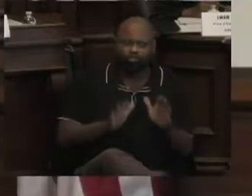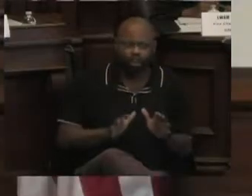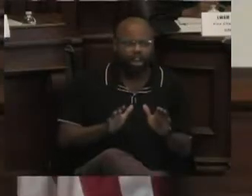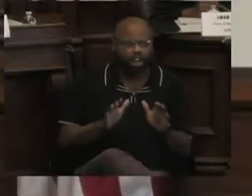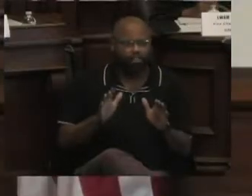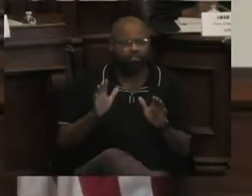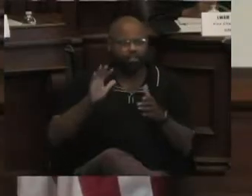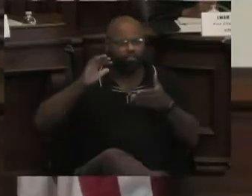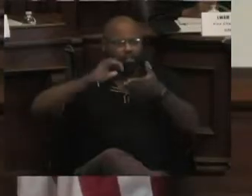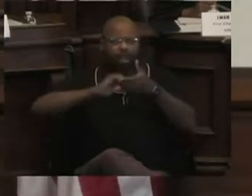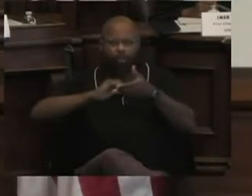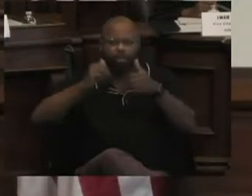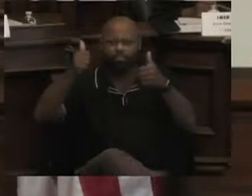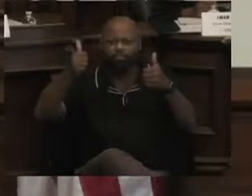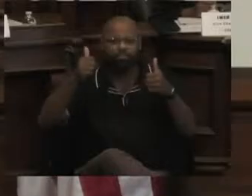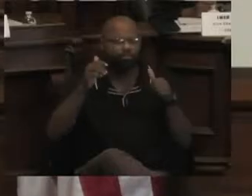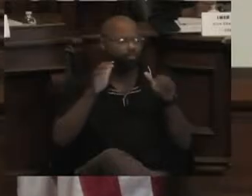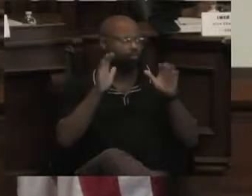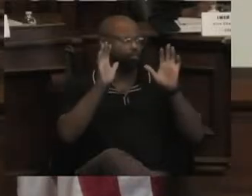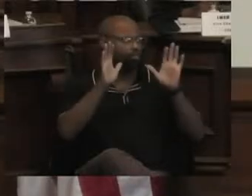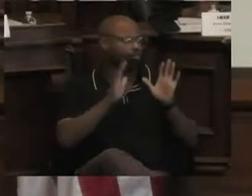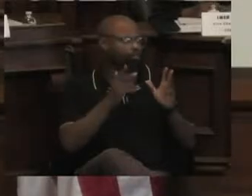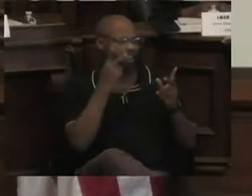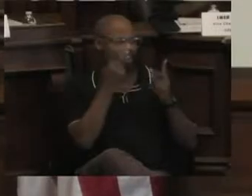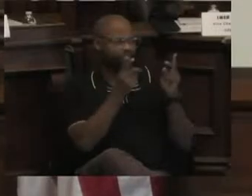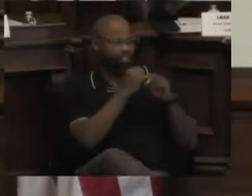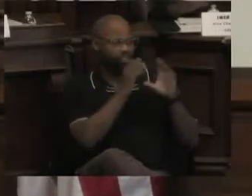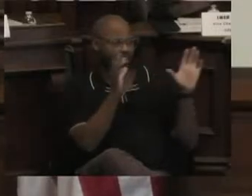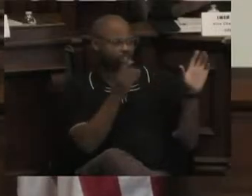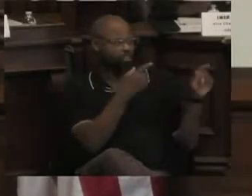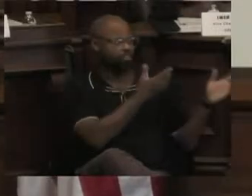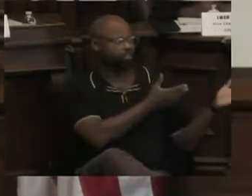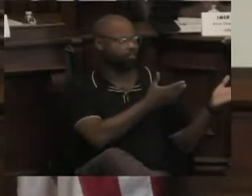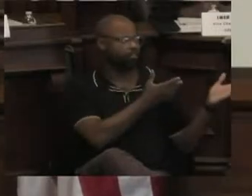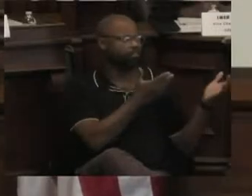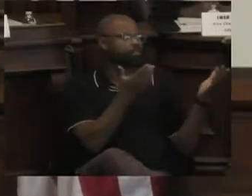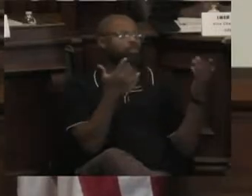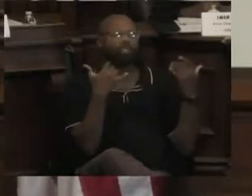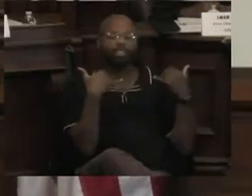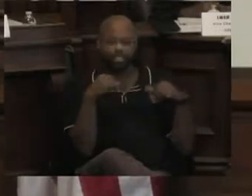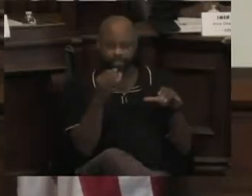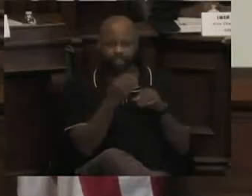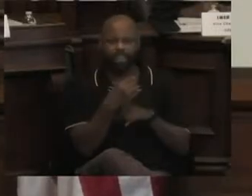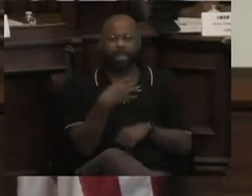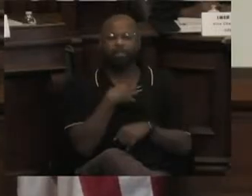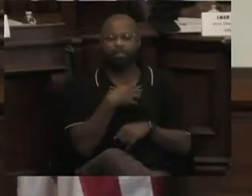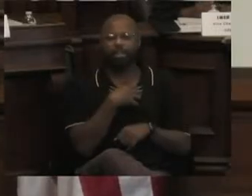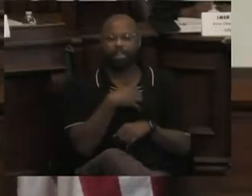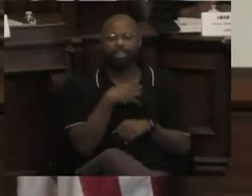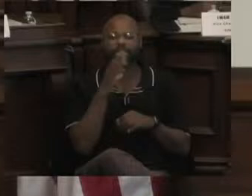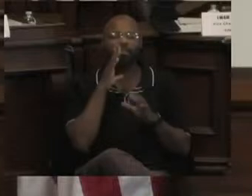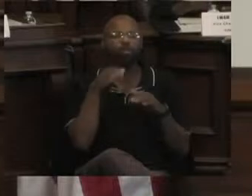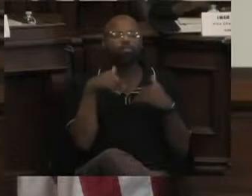especially the team does need more resources. That's great. I'd love to hear about that collaboration. And I think this